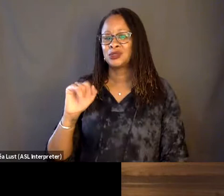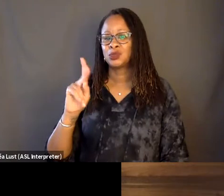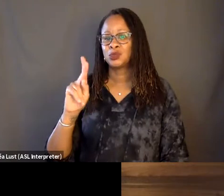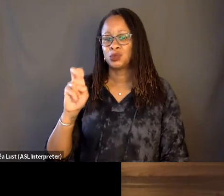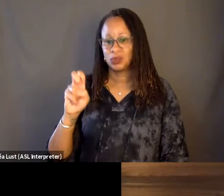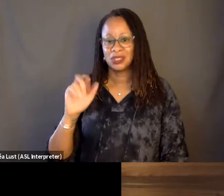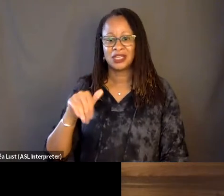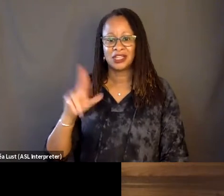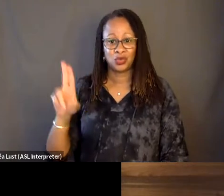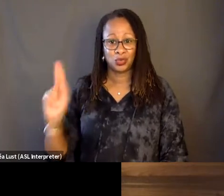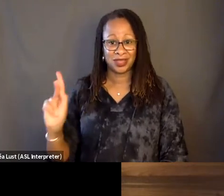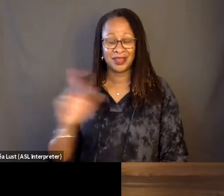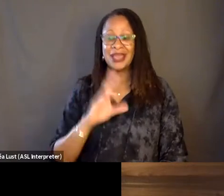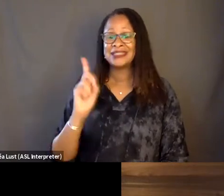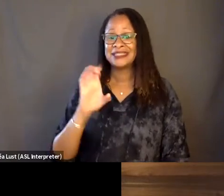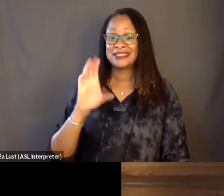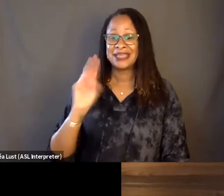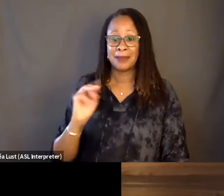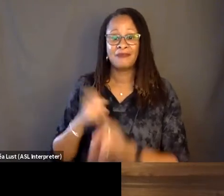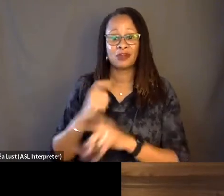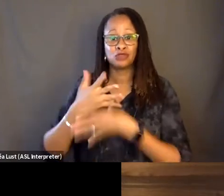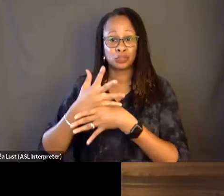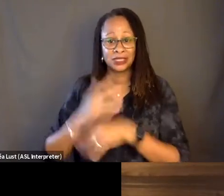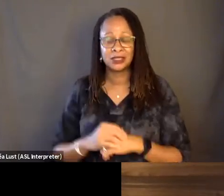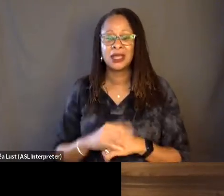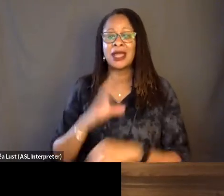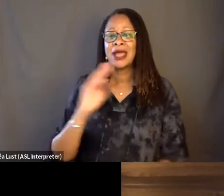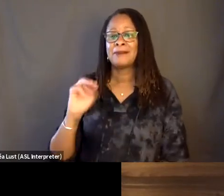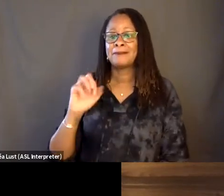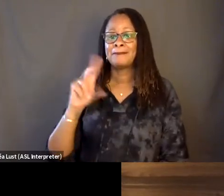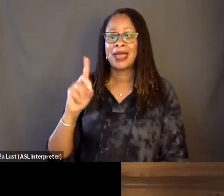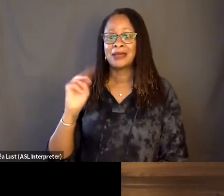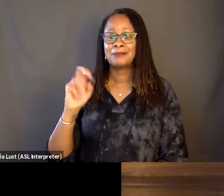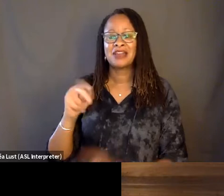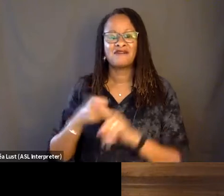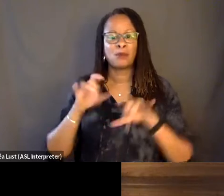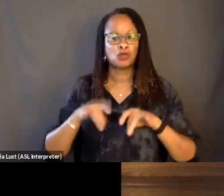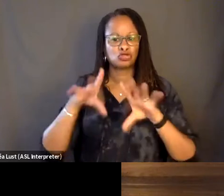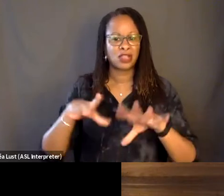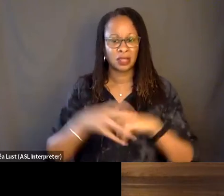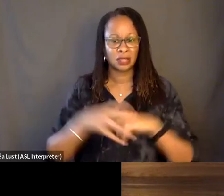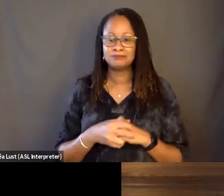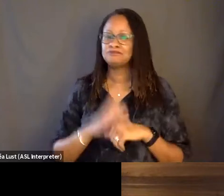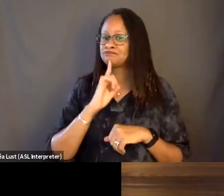and DCM in Germany, and Madman in Australia, and really, really good companies that